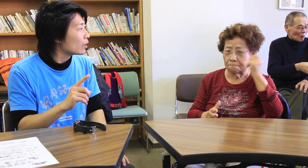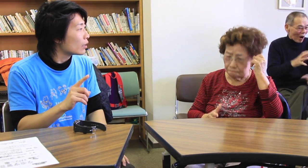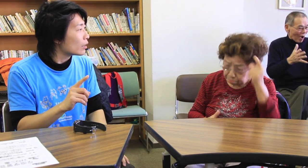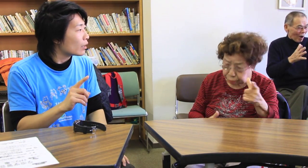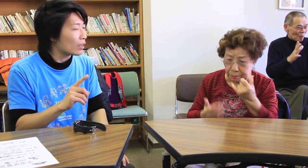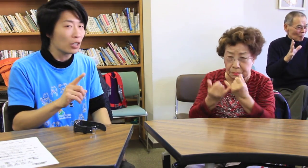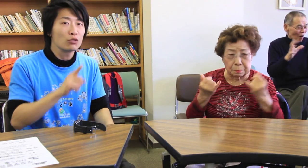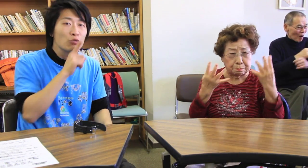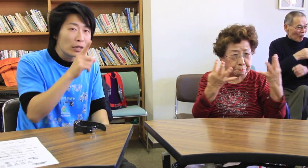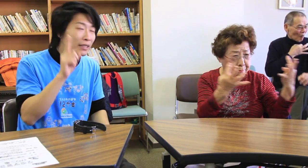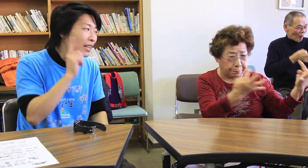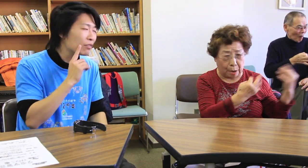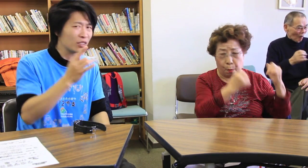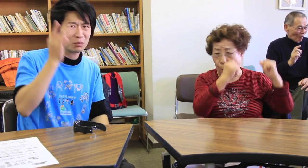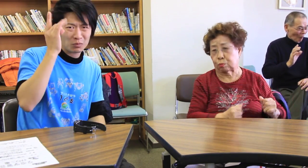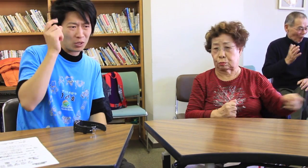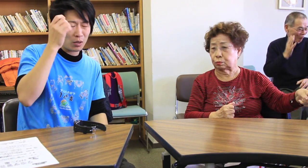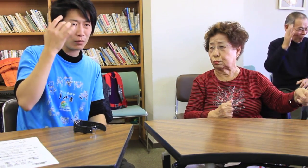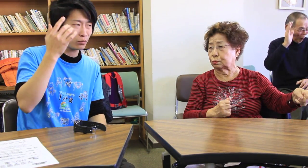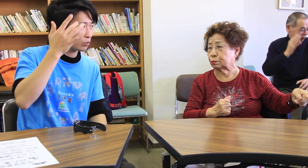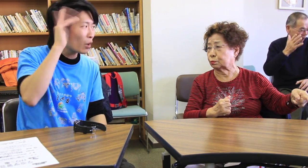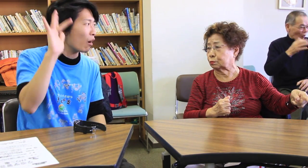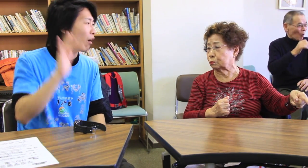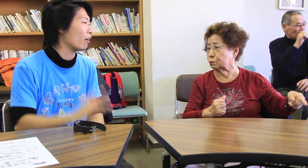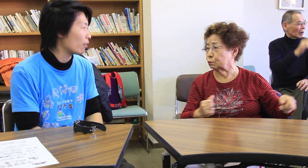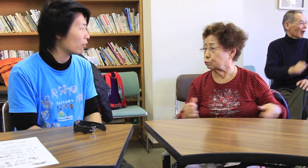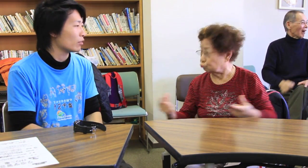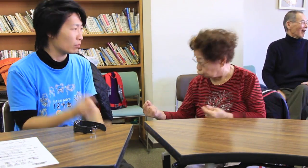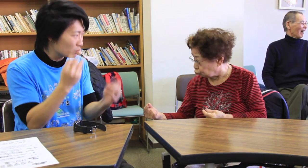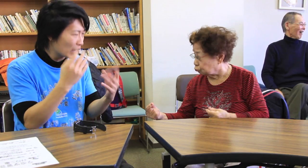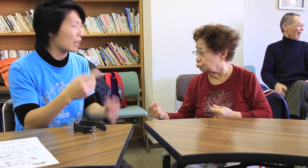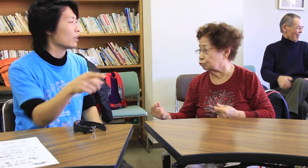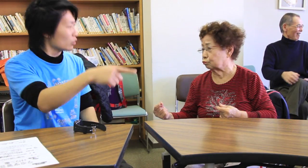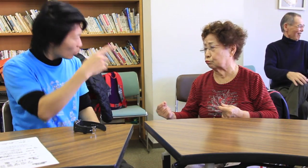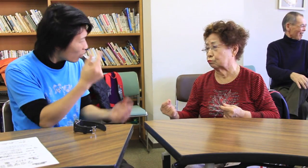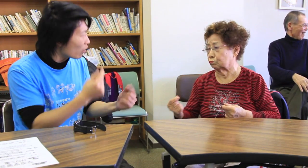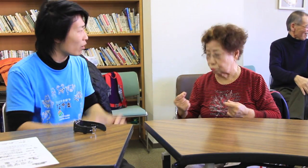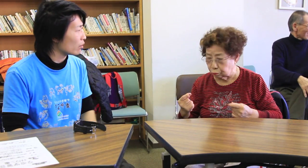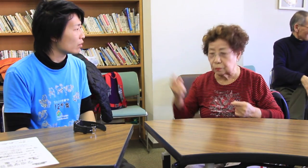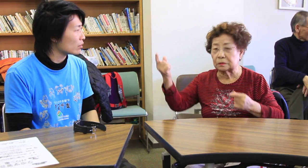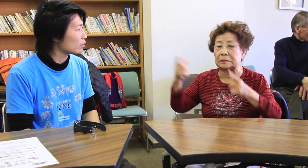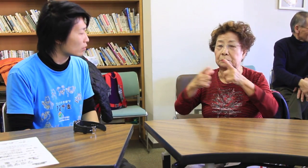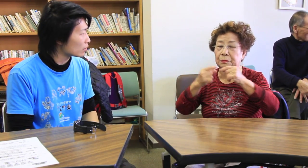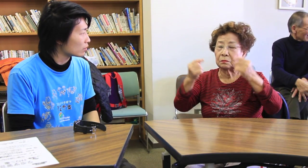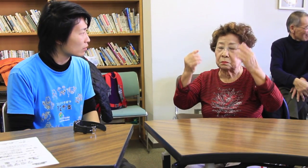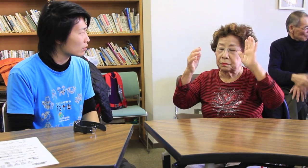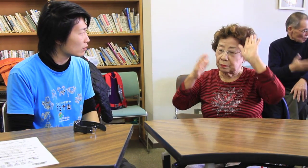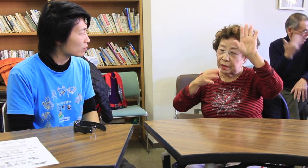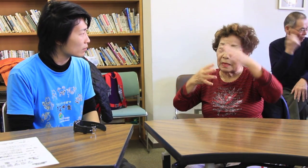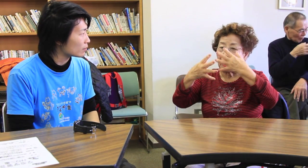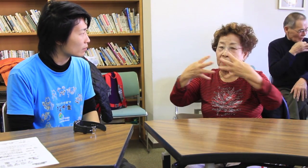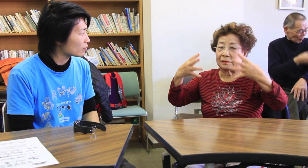But we are not stupid! There are many intelligent Deaf people here.